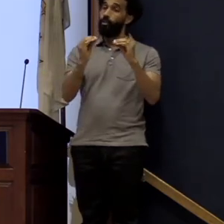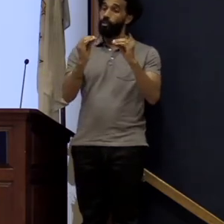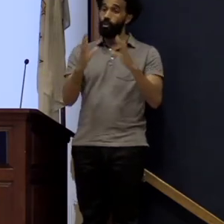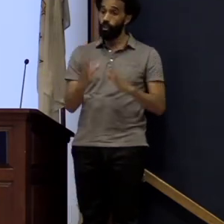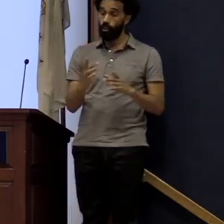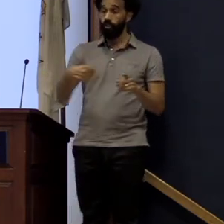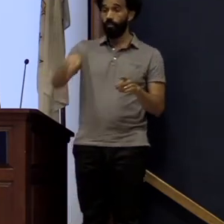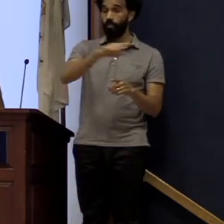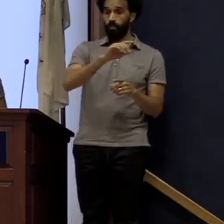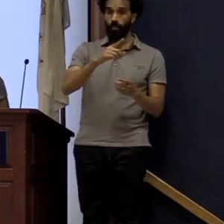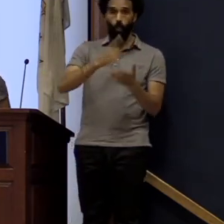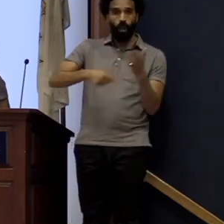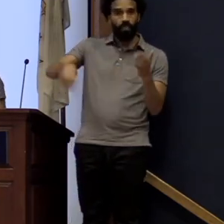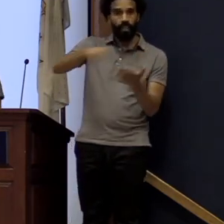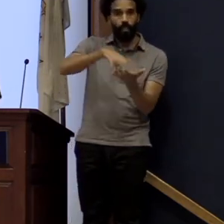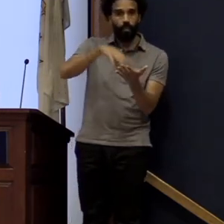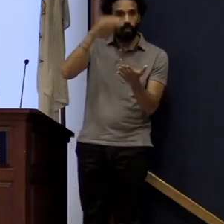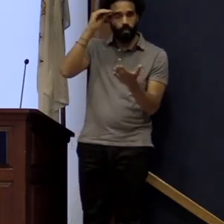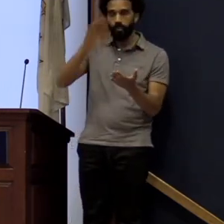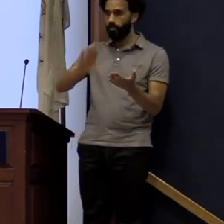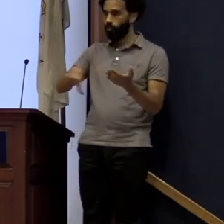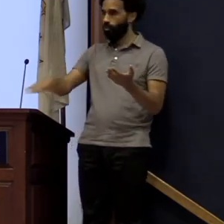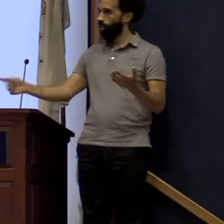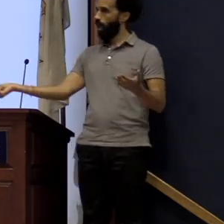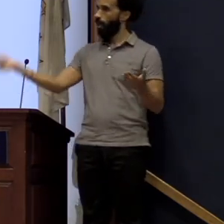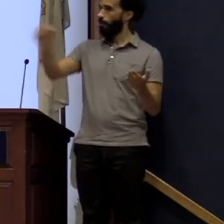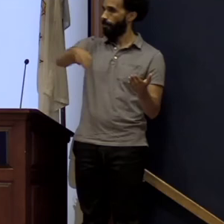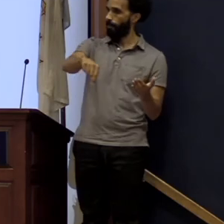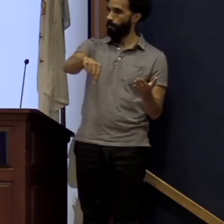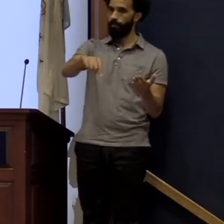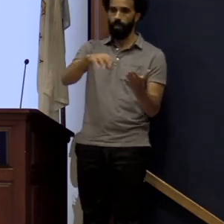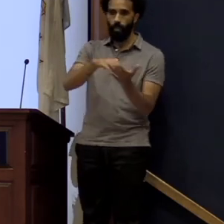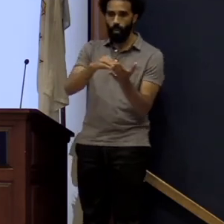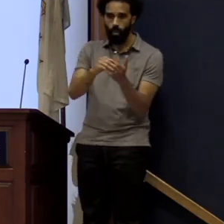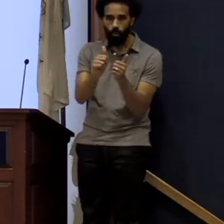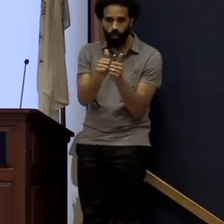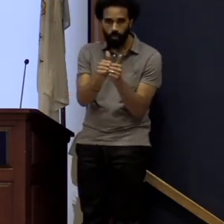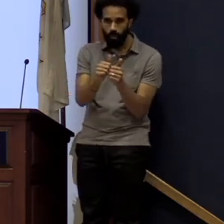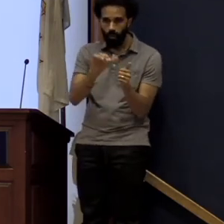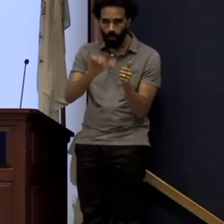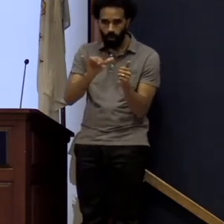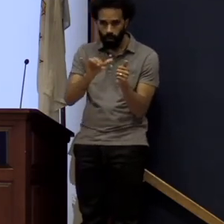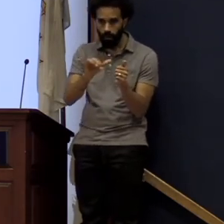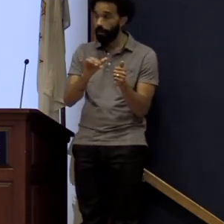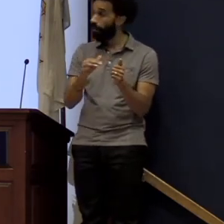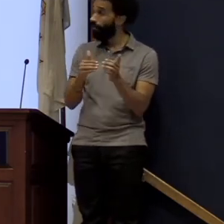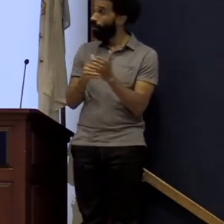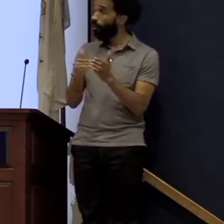So a lot of times kids are not at the table when decisions are made about them or what they need or what learning